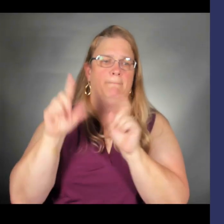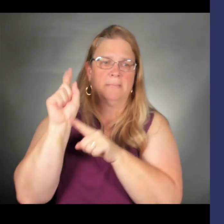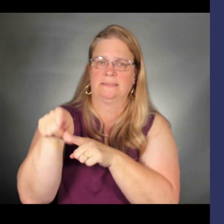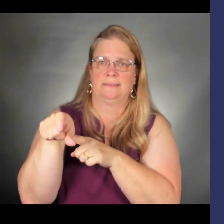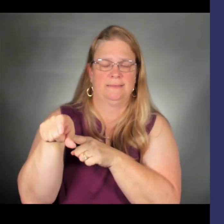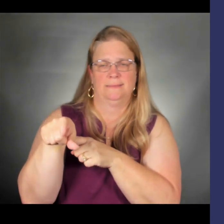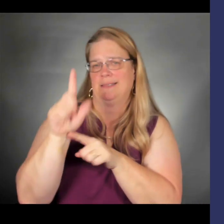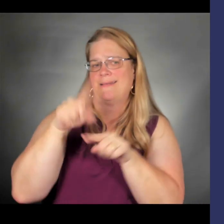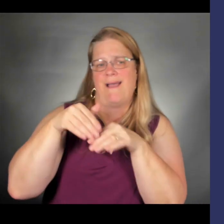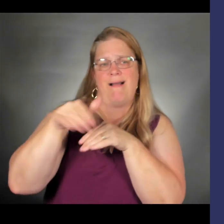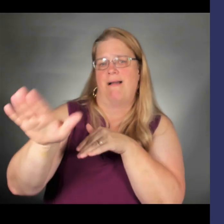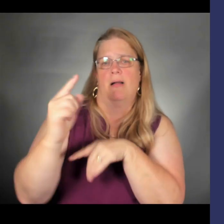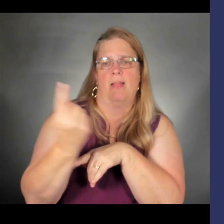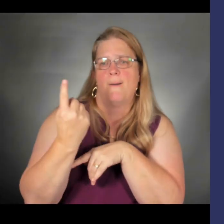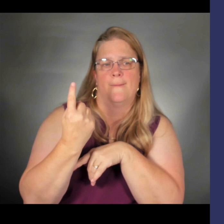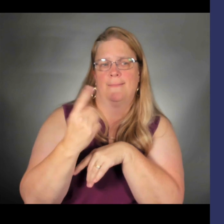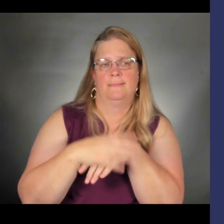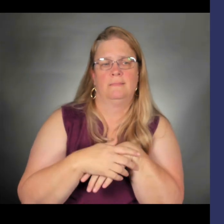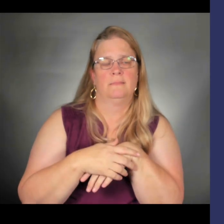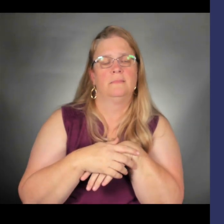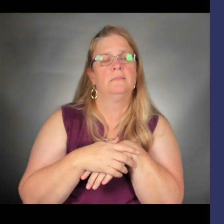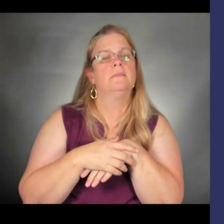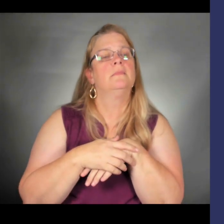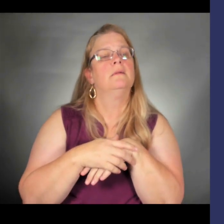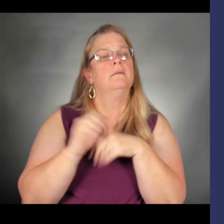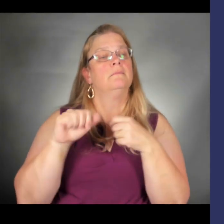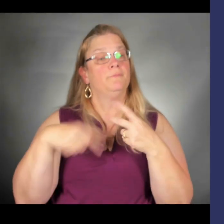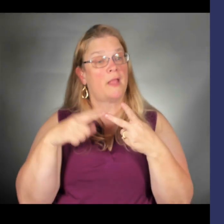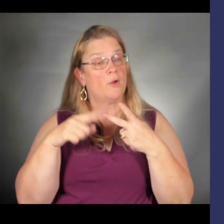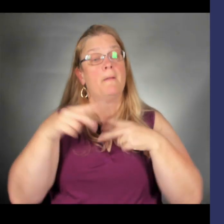The student needs to be monitored. They cannot be sent alone.